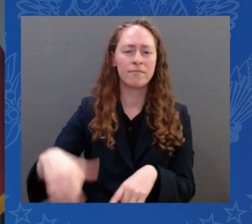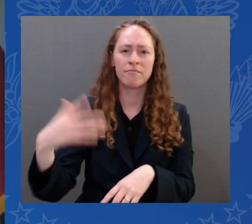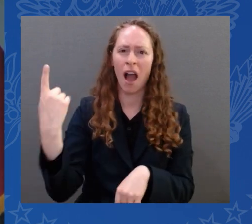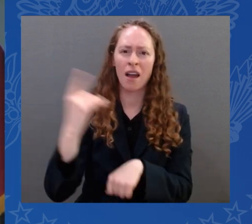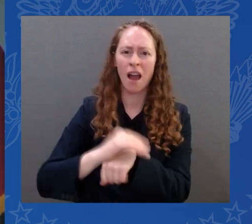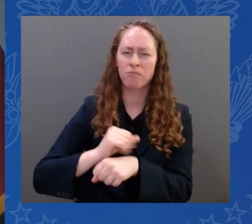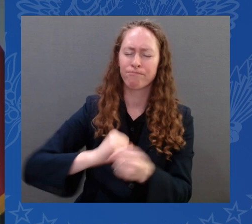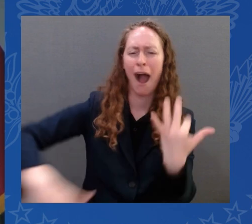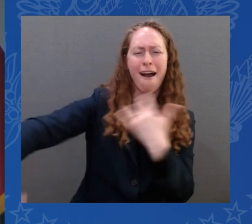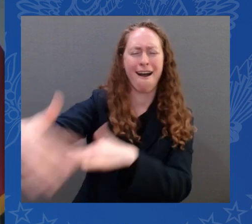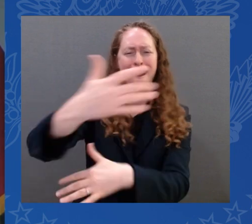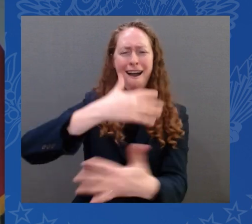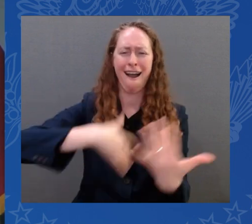off the ceiling in King Hall.